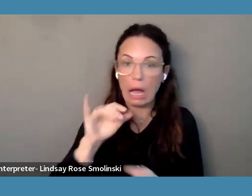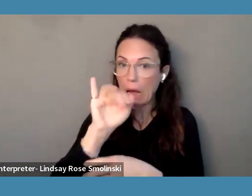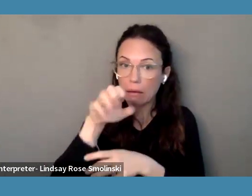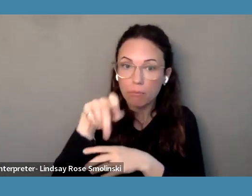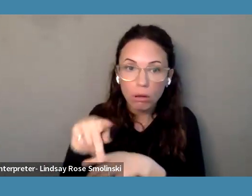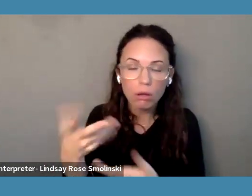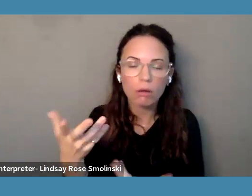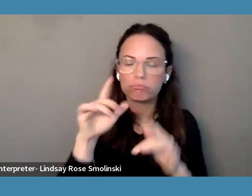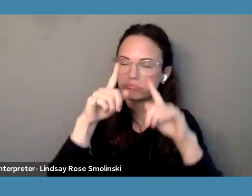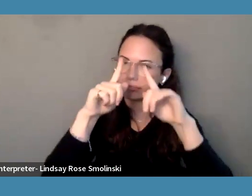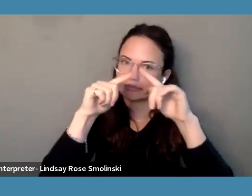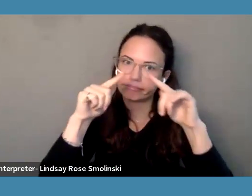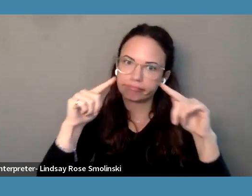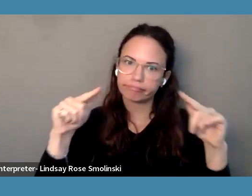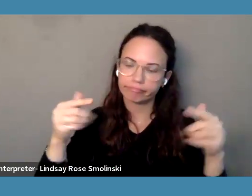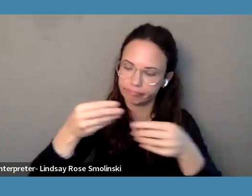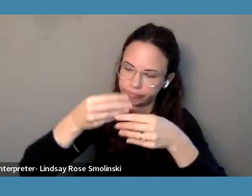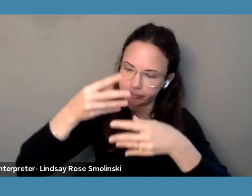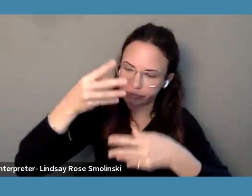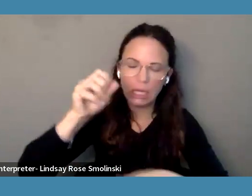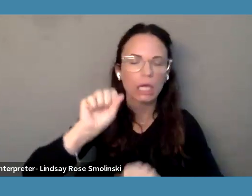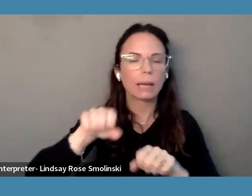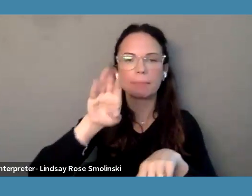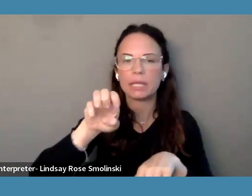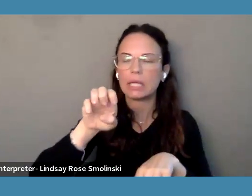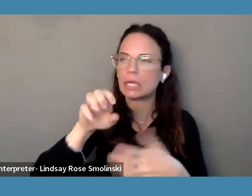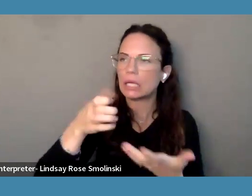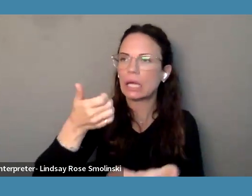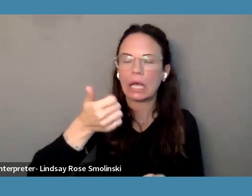It could really be any, evidence can really be anything,